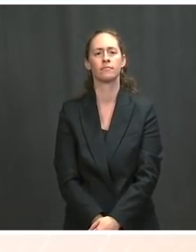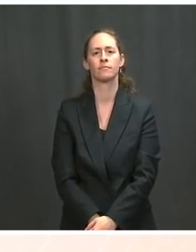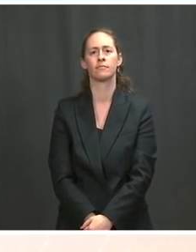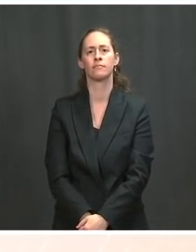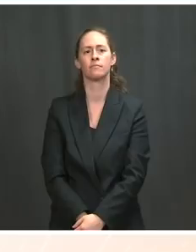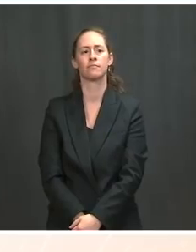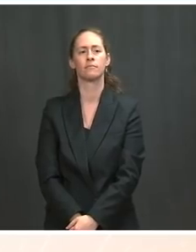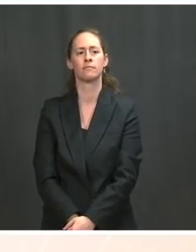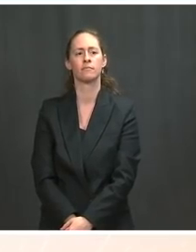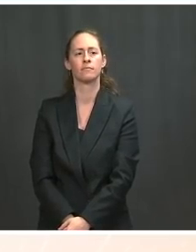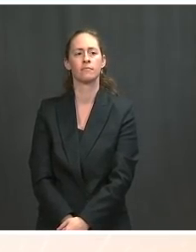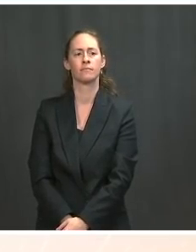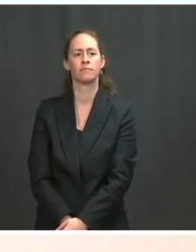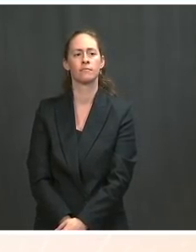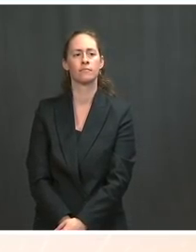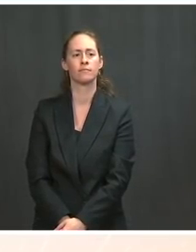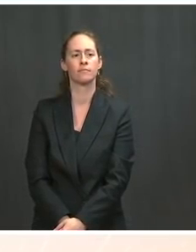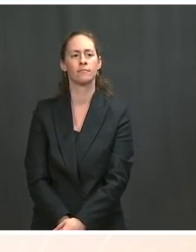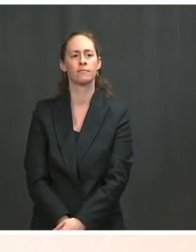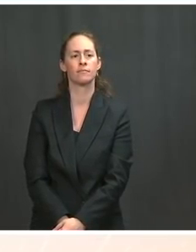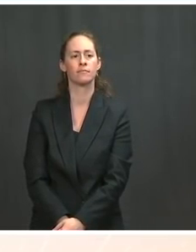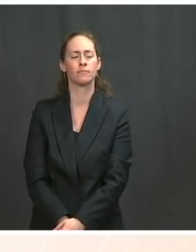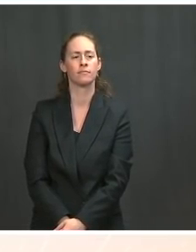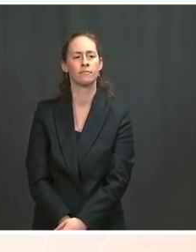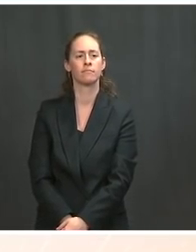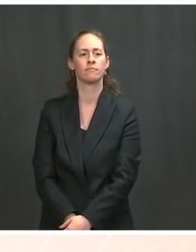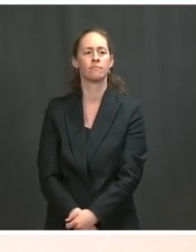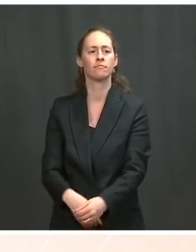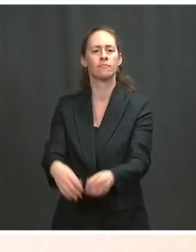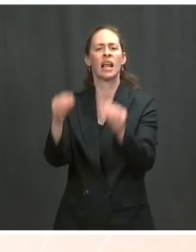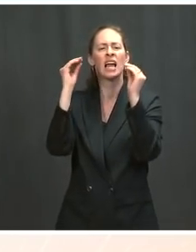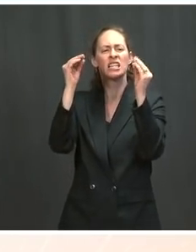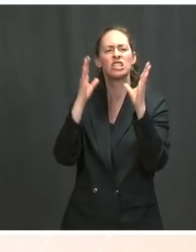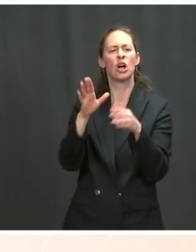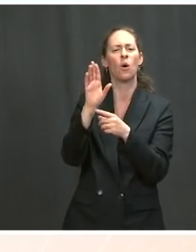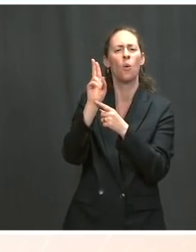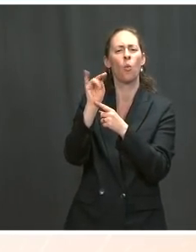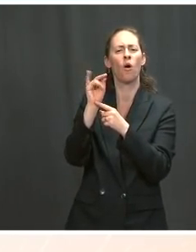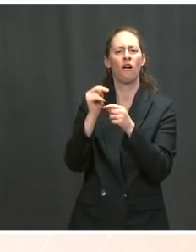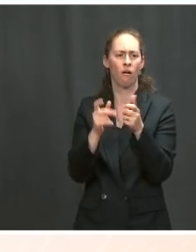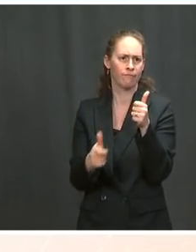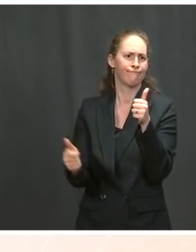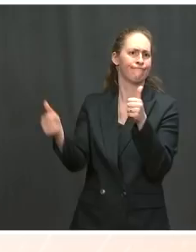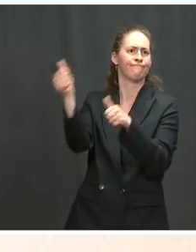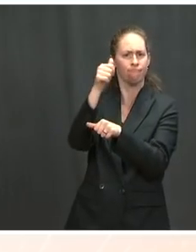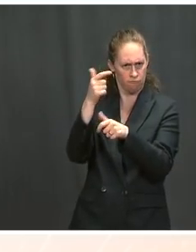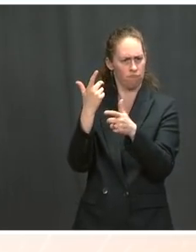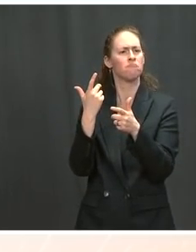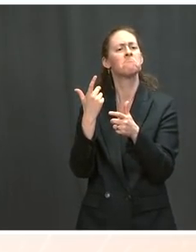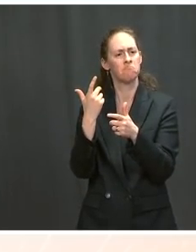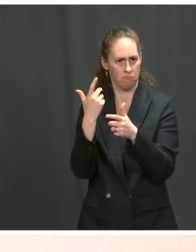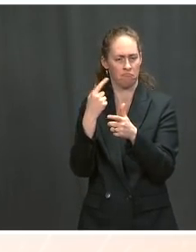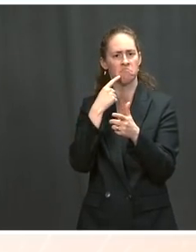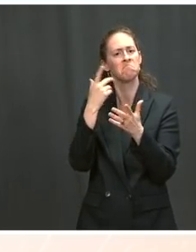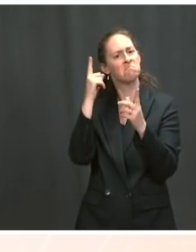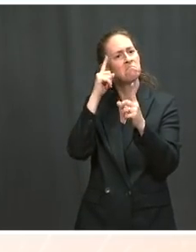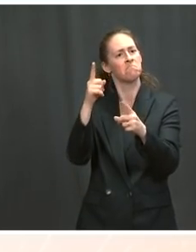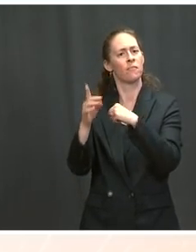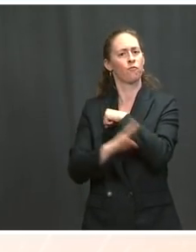that all schools should return to full capacity in the fall. What's the position on that? Ms. Psaki: We agree.